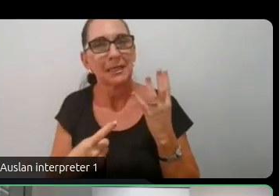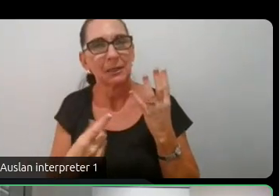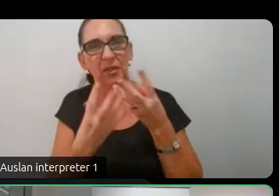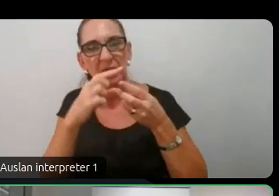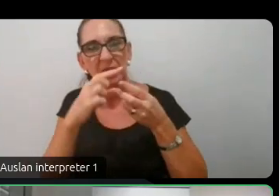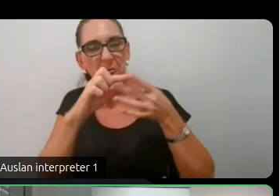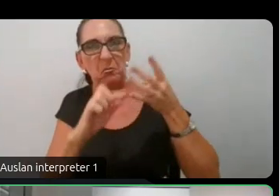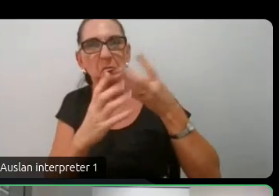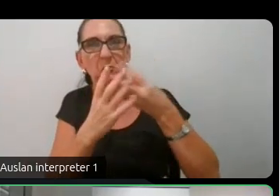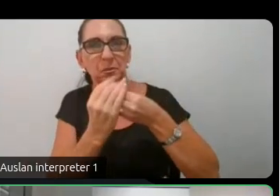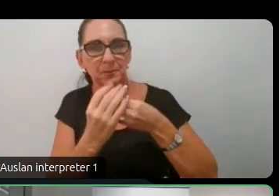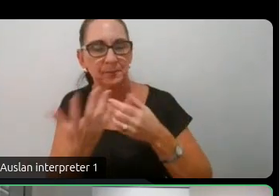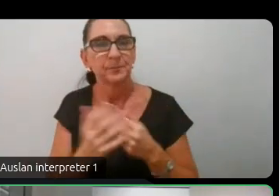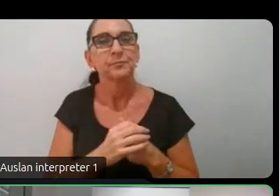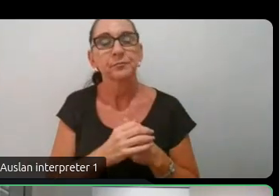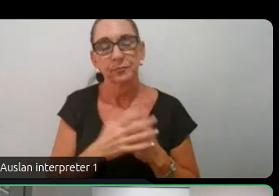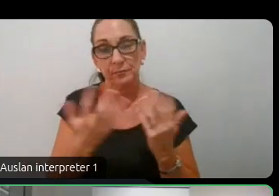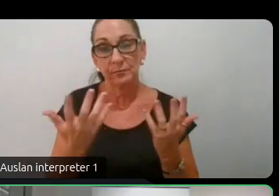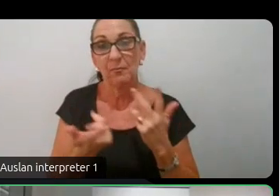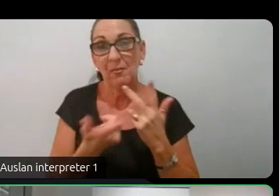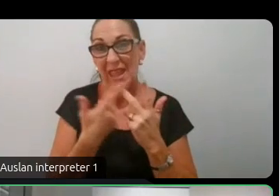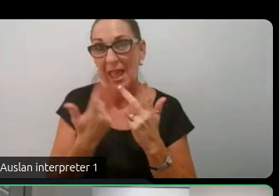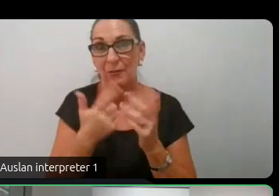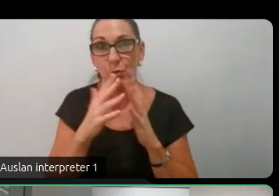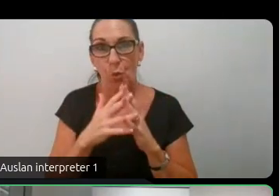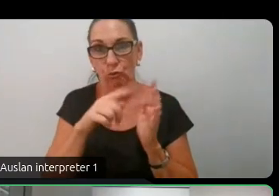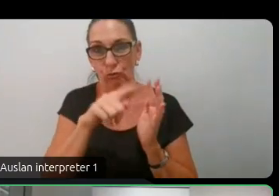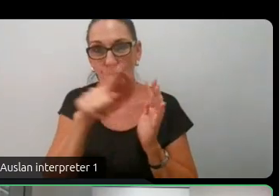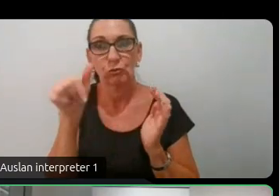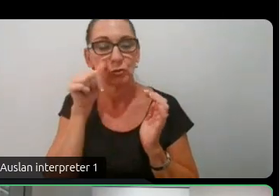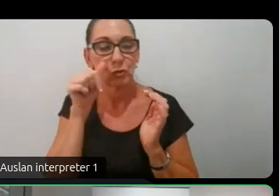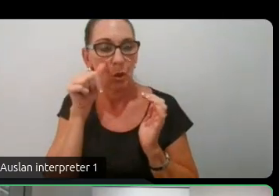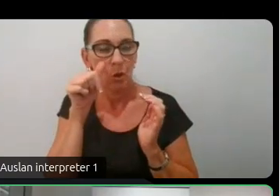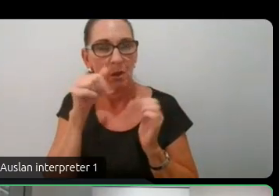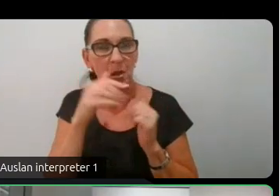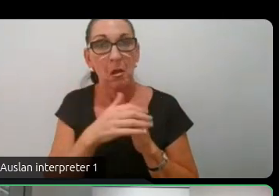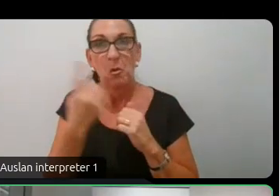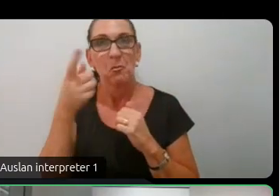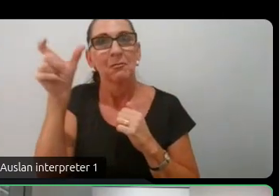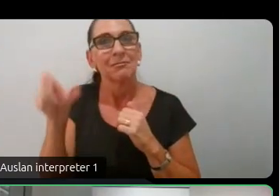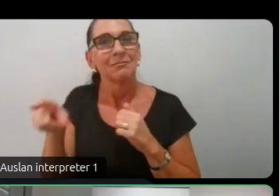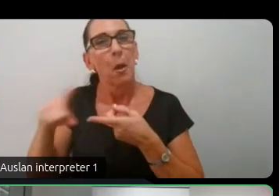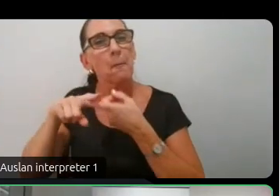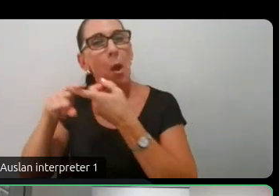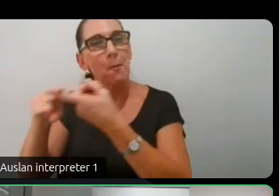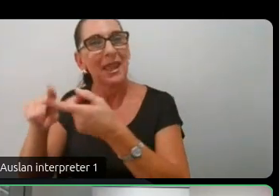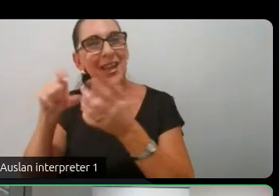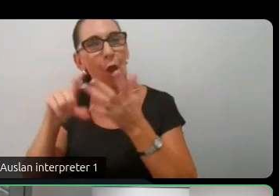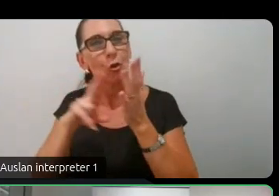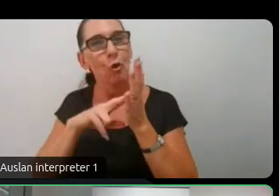the other important thing to note is while someone may have a permanent condition, it's possible that